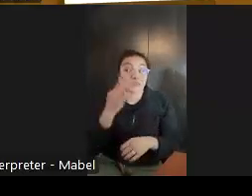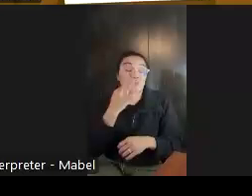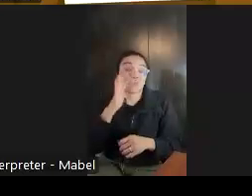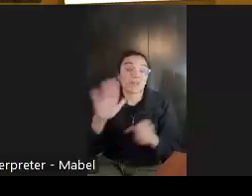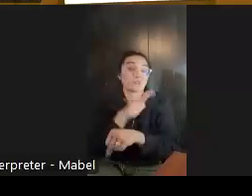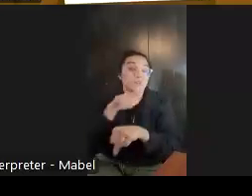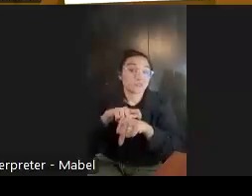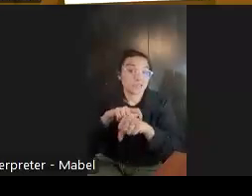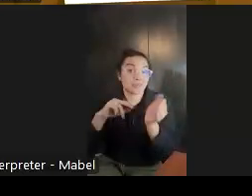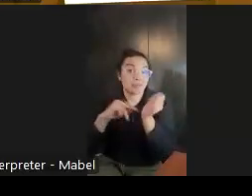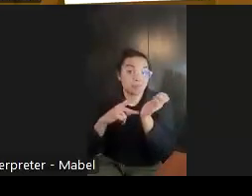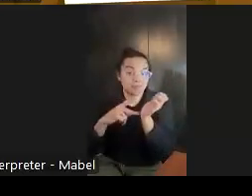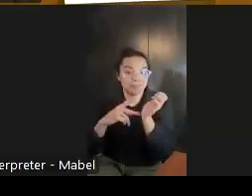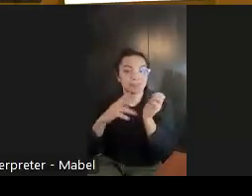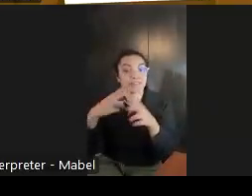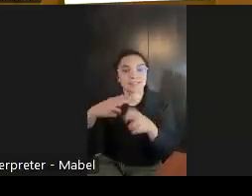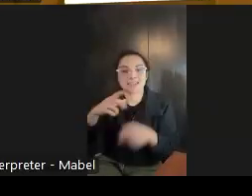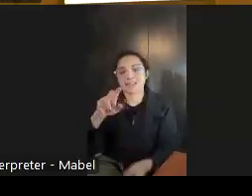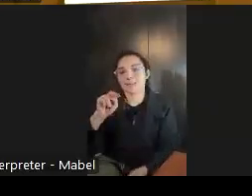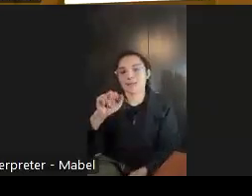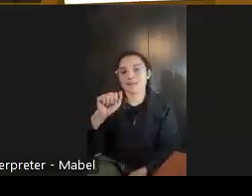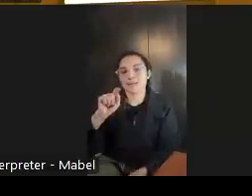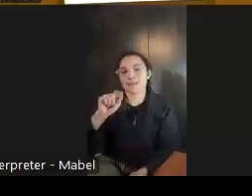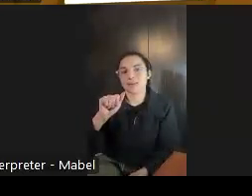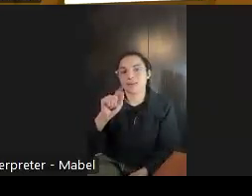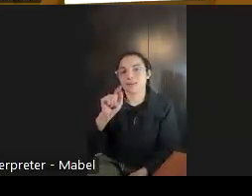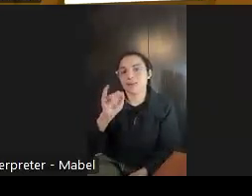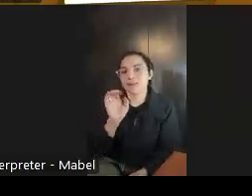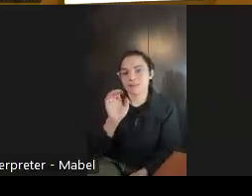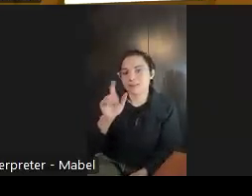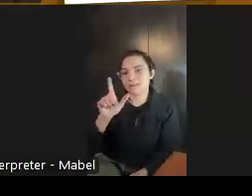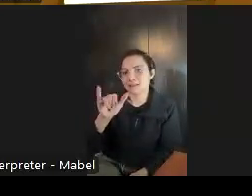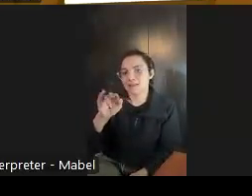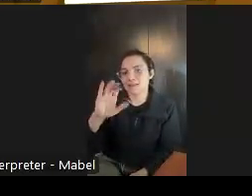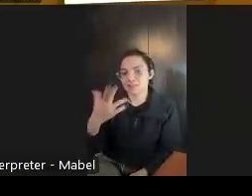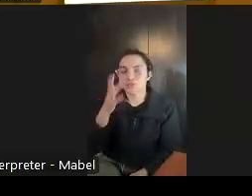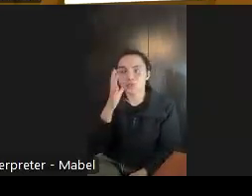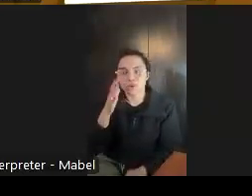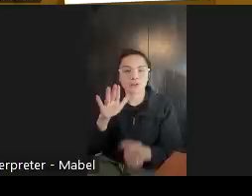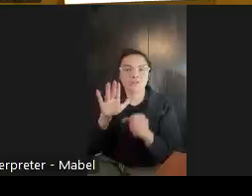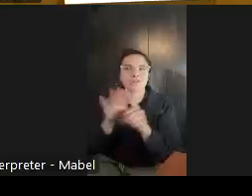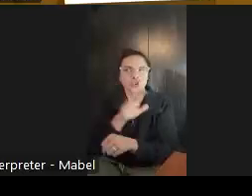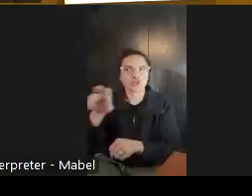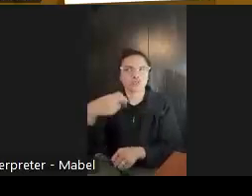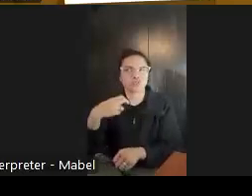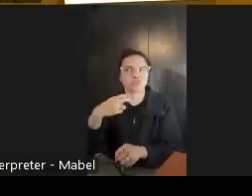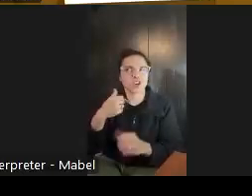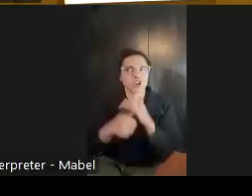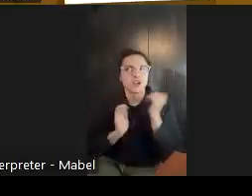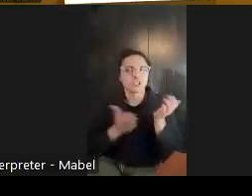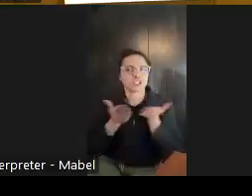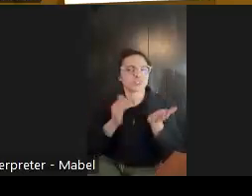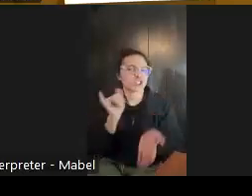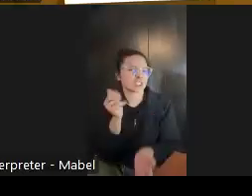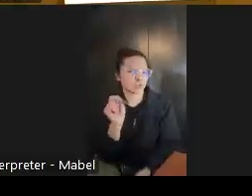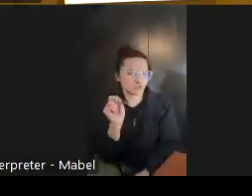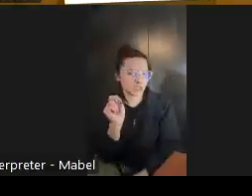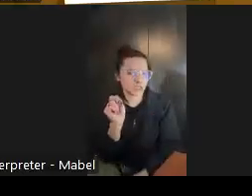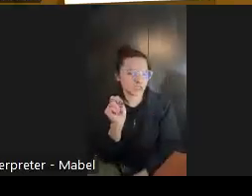us Natalie Lynch uh I think Jen she will be fully with us um uh we offer also consultations for the